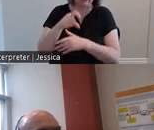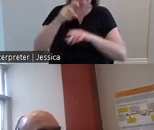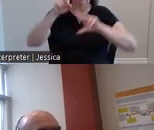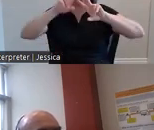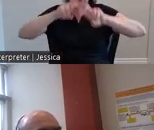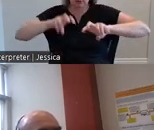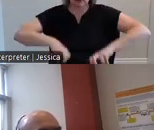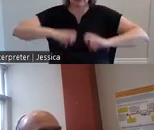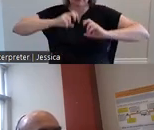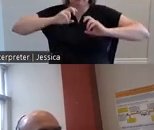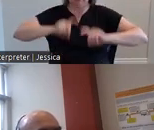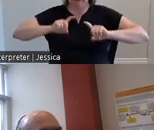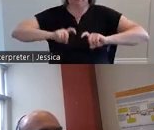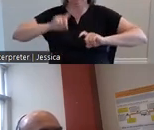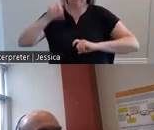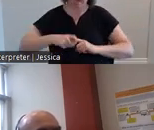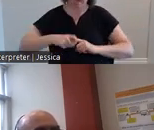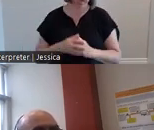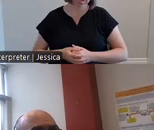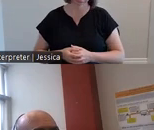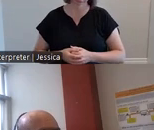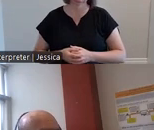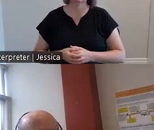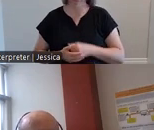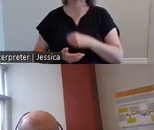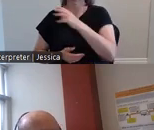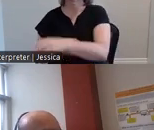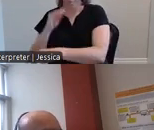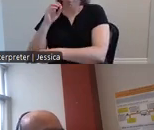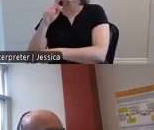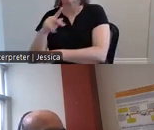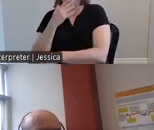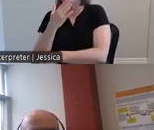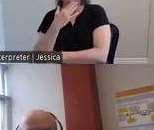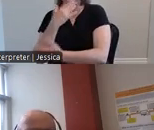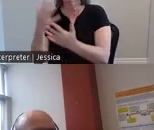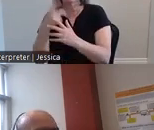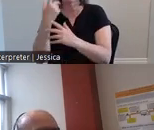(Mark Weiler) Thank you. I can see there is one more question in the chat, but because of time,